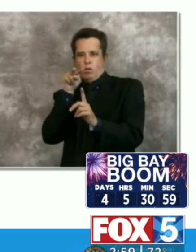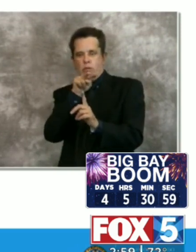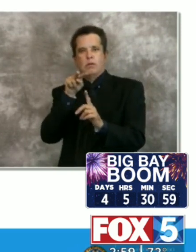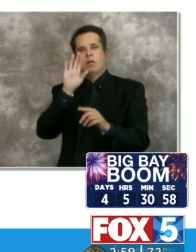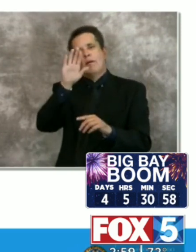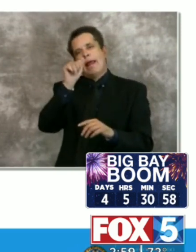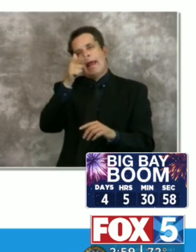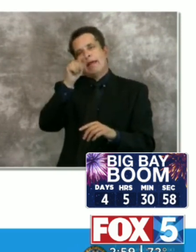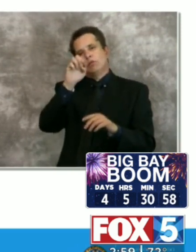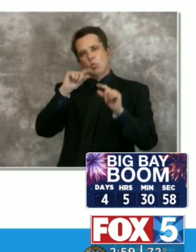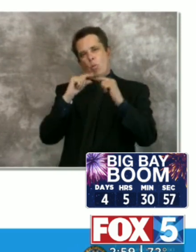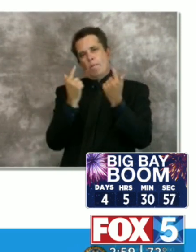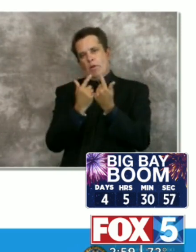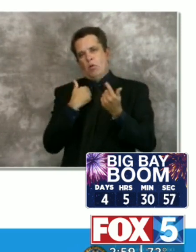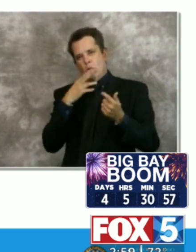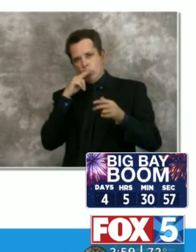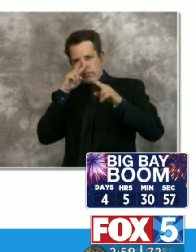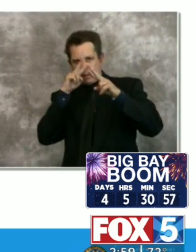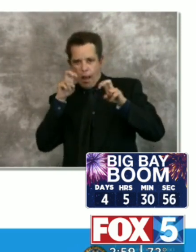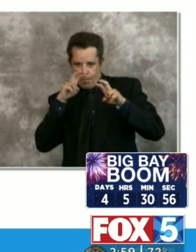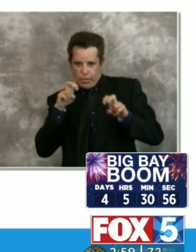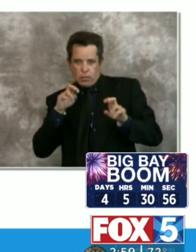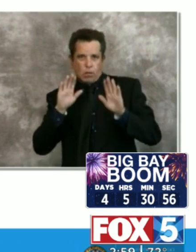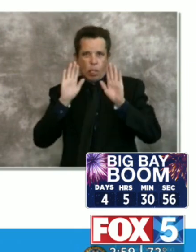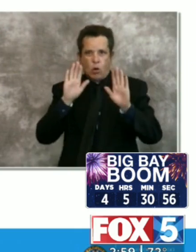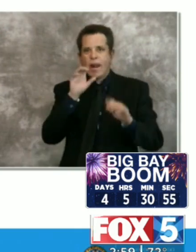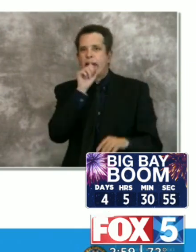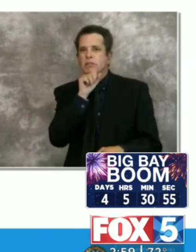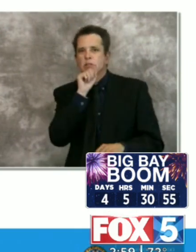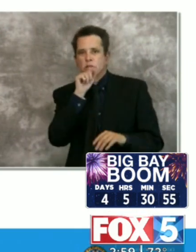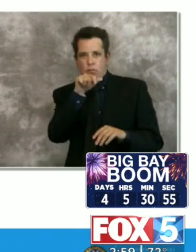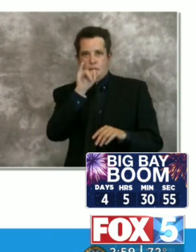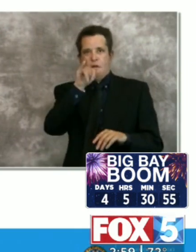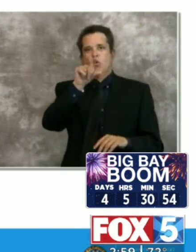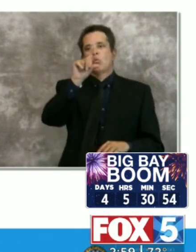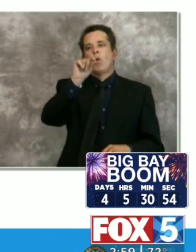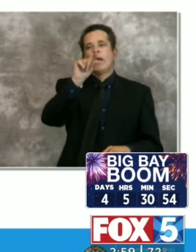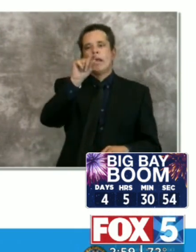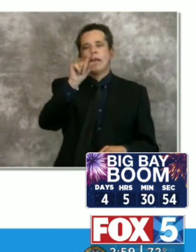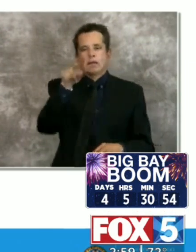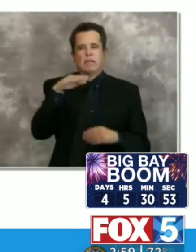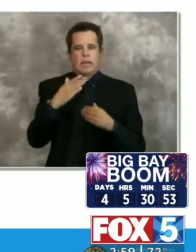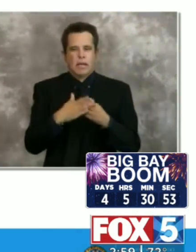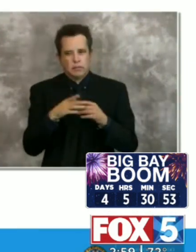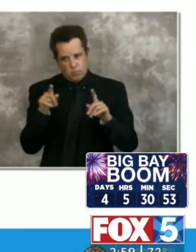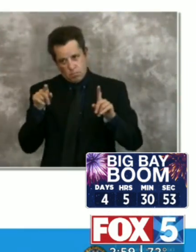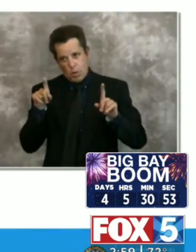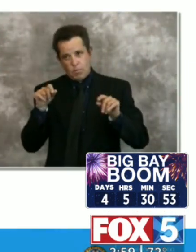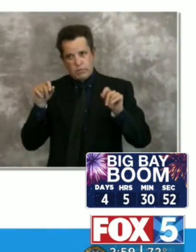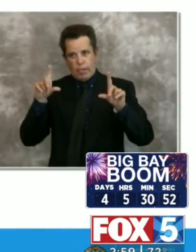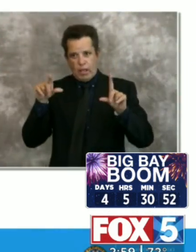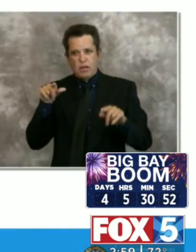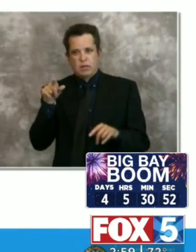HAVE REPRESENTED THE MAJORITY OF THE CASES. LET'S EXAMINE A REVIEW OF THE VARIOUS AGE